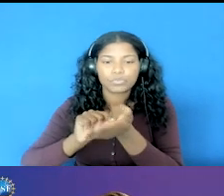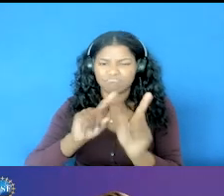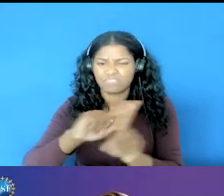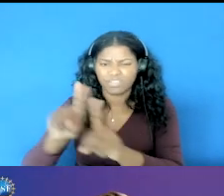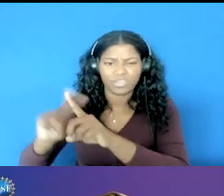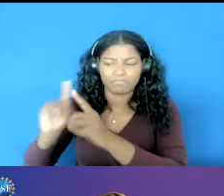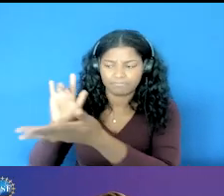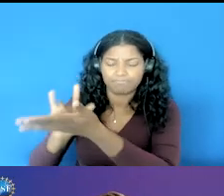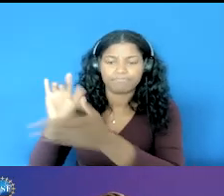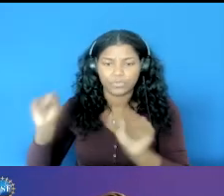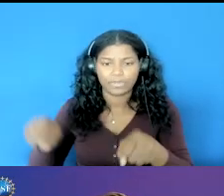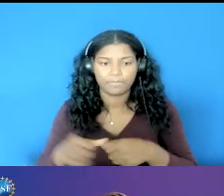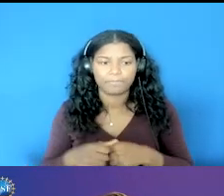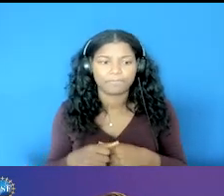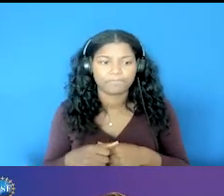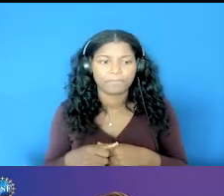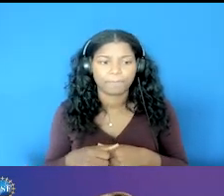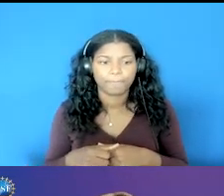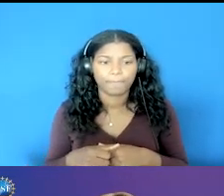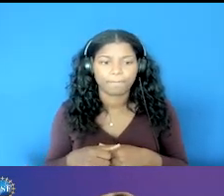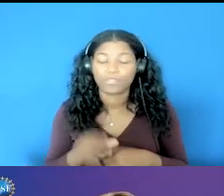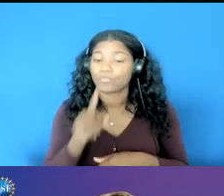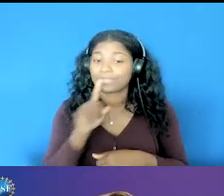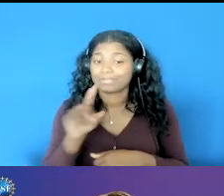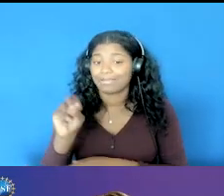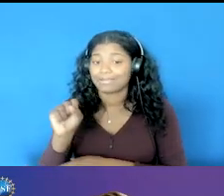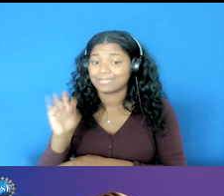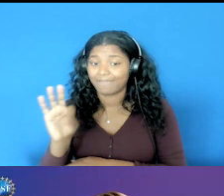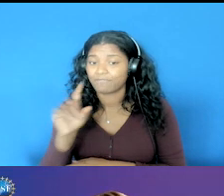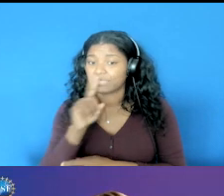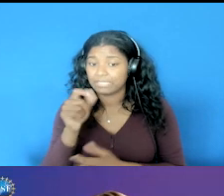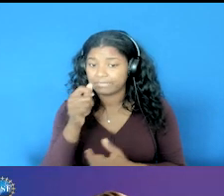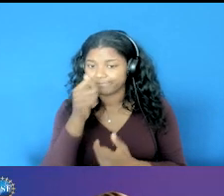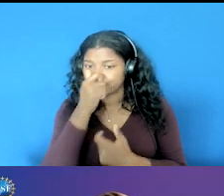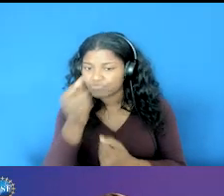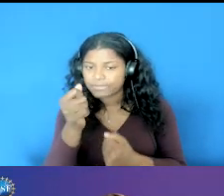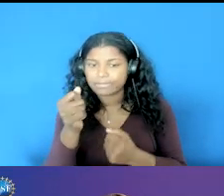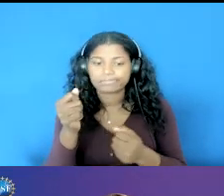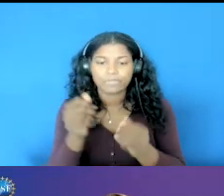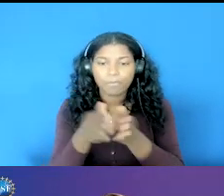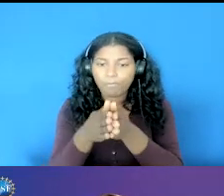NSF is particularly interested in broadening participation and enhancing research.